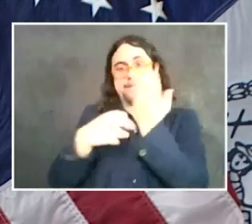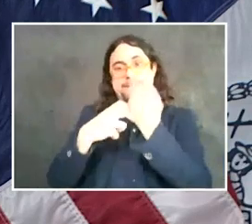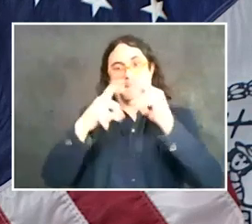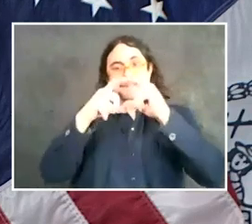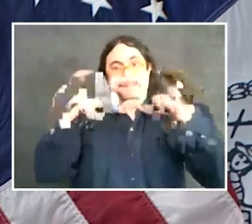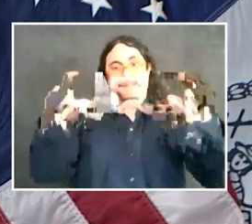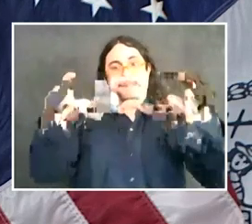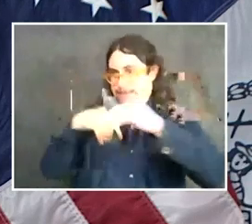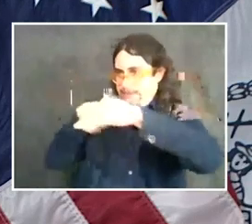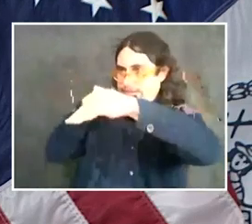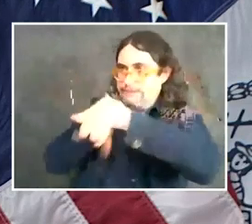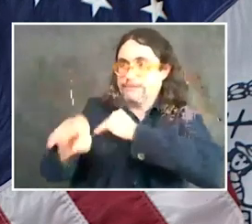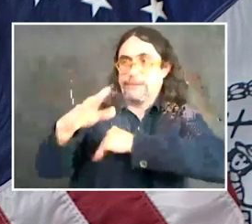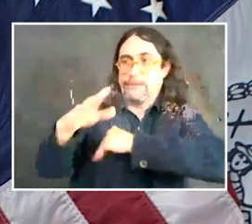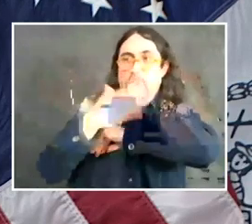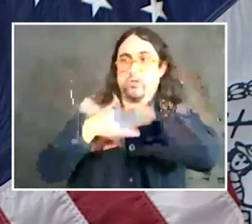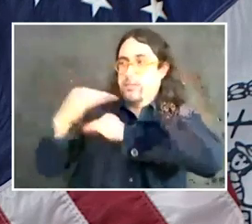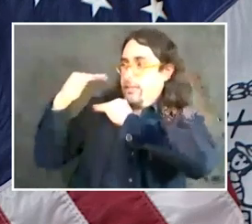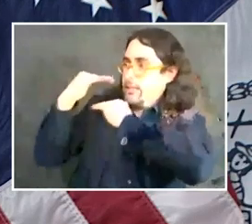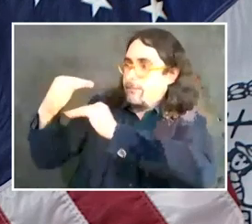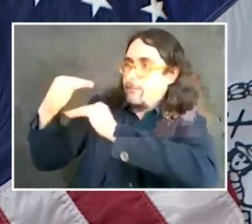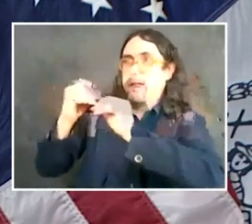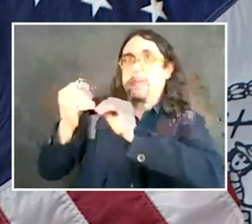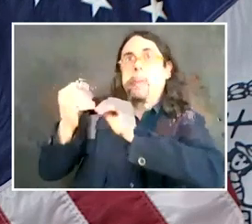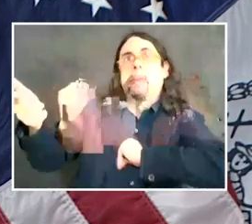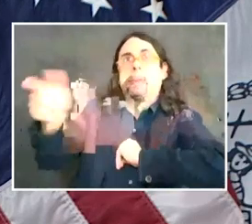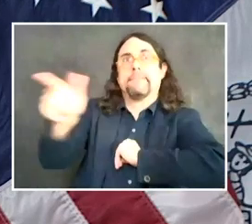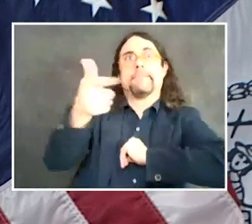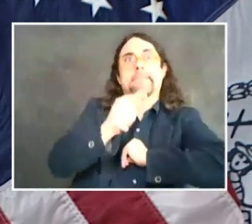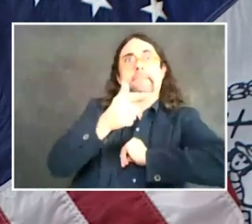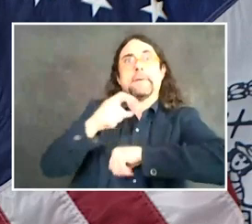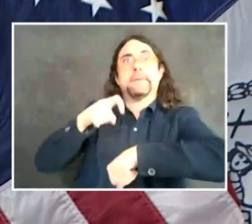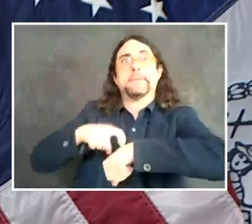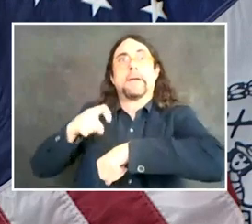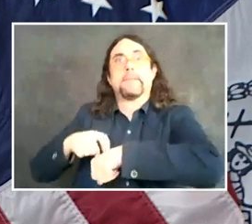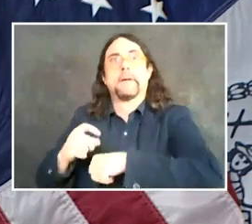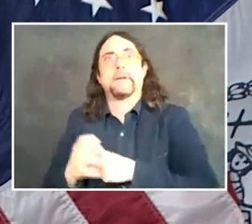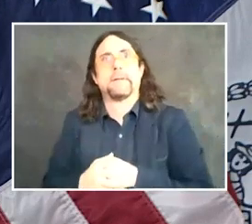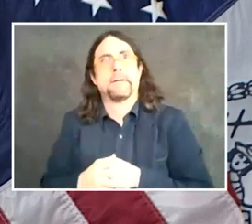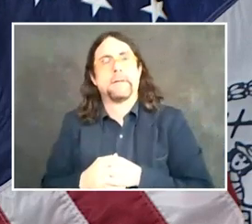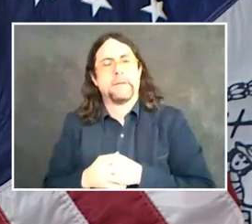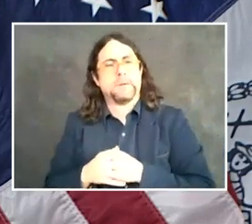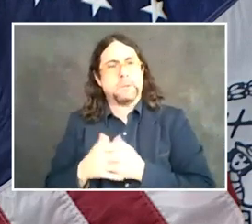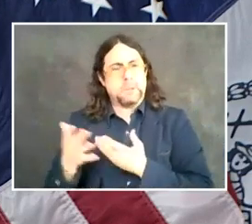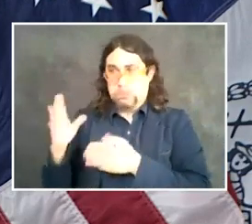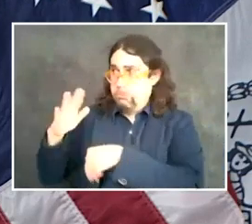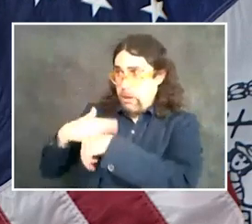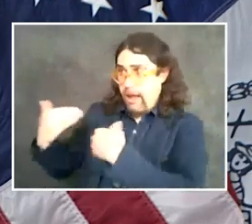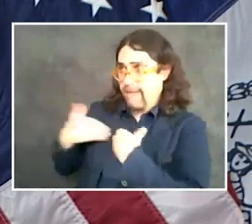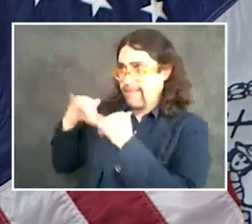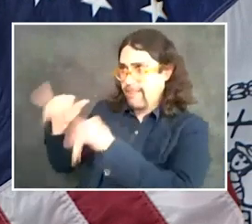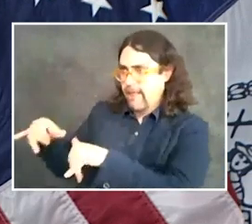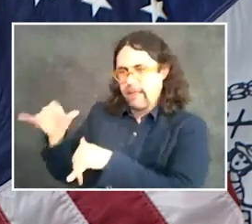REGULATE THE TIME PERIOD AND THE AMOUNT OF USE AT THAT POOL.